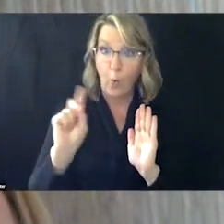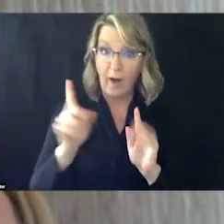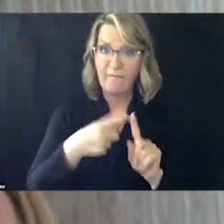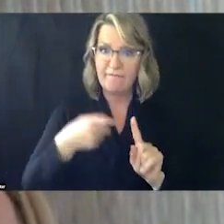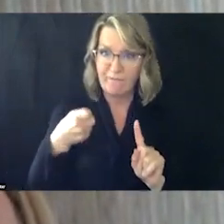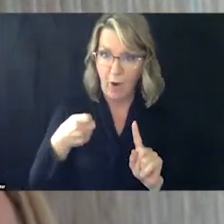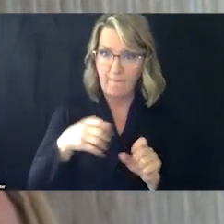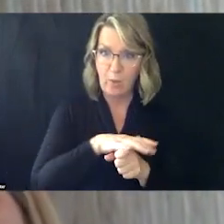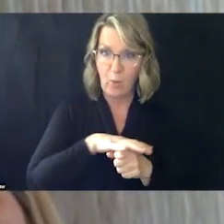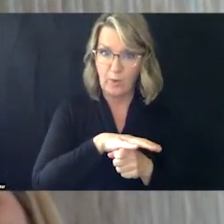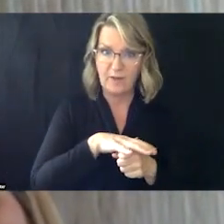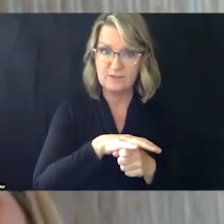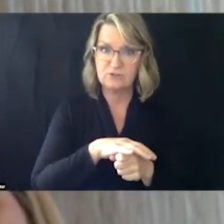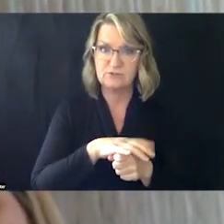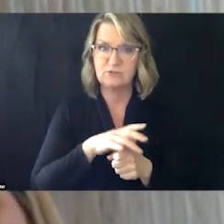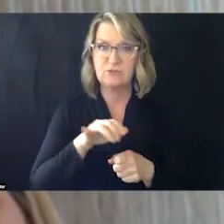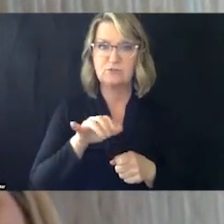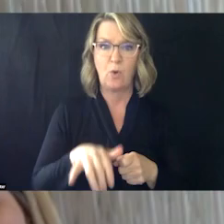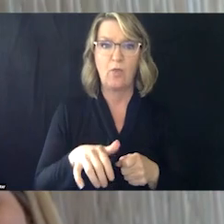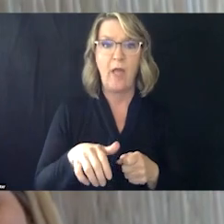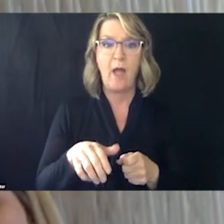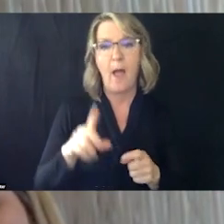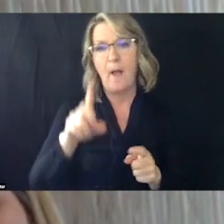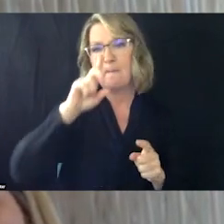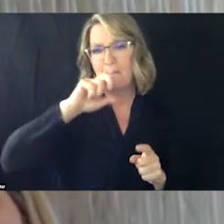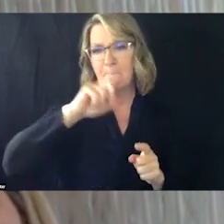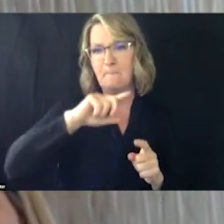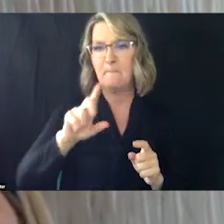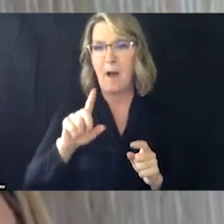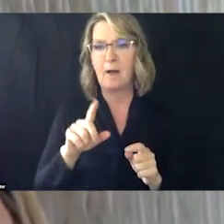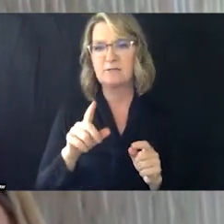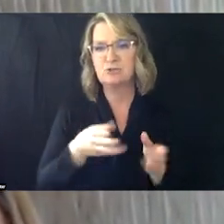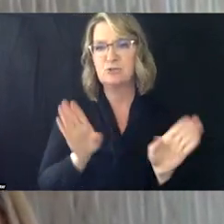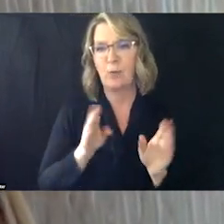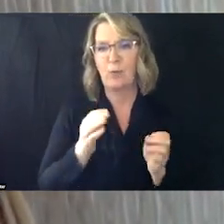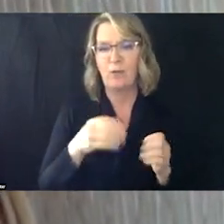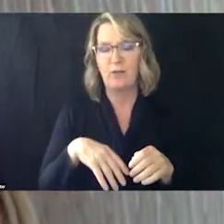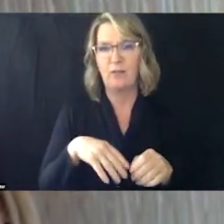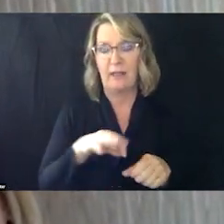voting location where that's coming from in this case it's our box mock general election